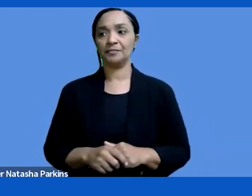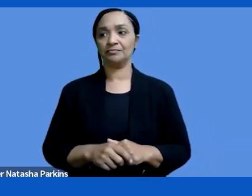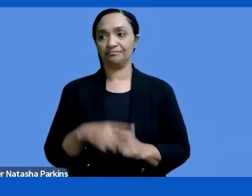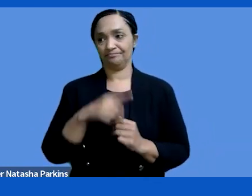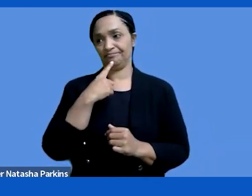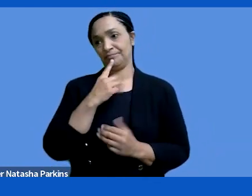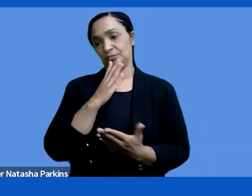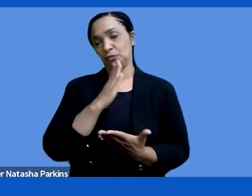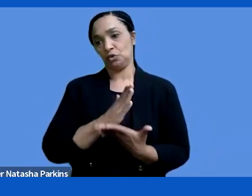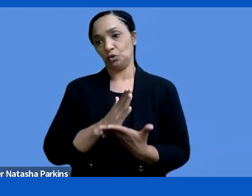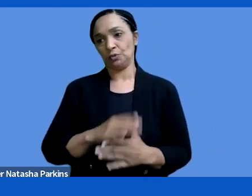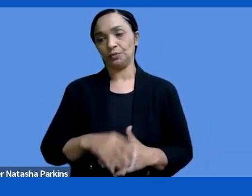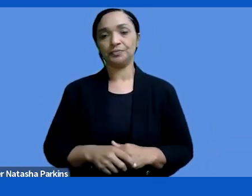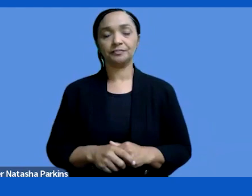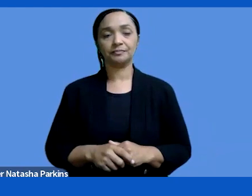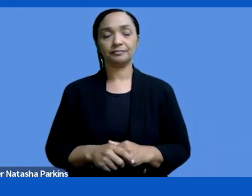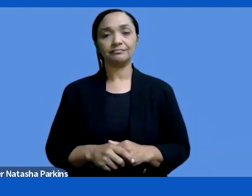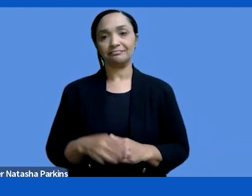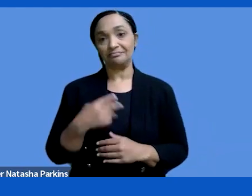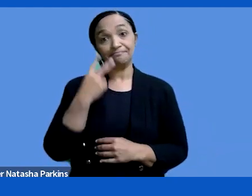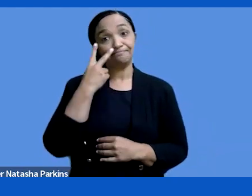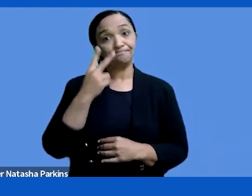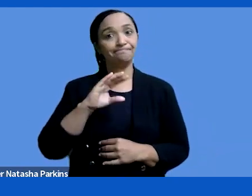came in the chat, we heard it many times before. I thought